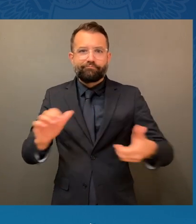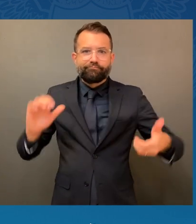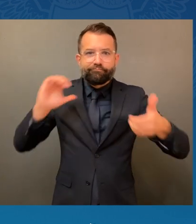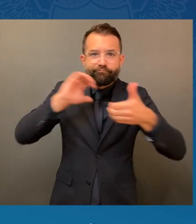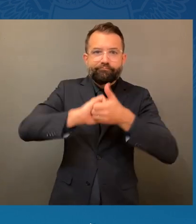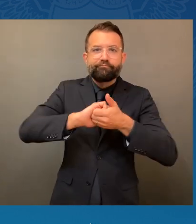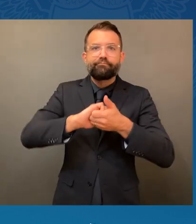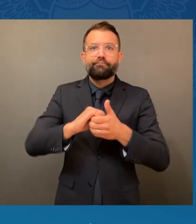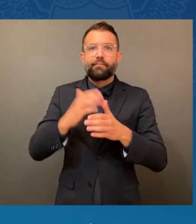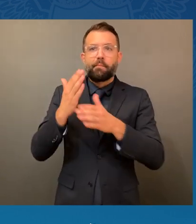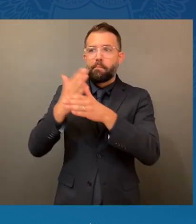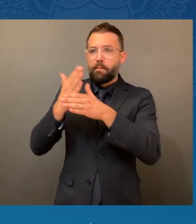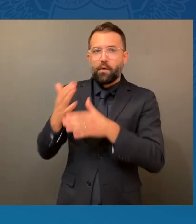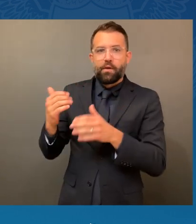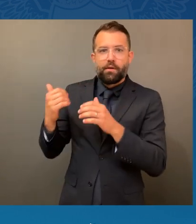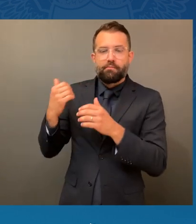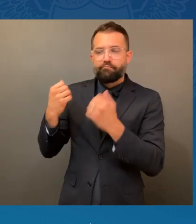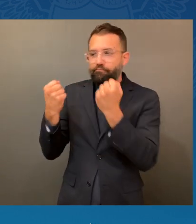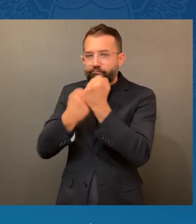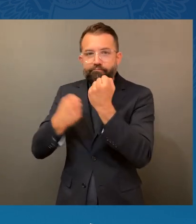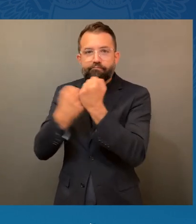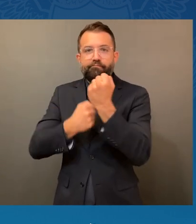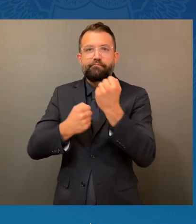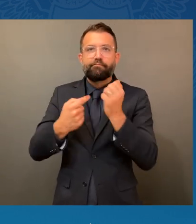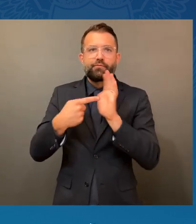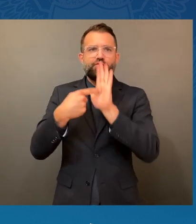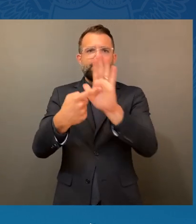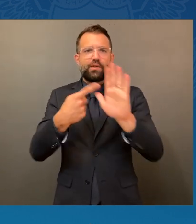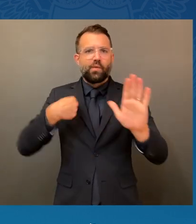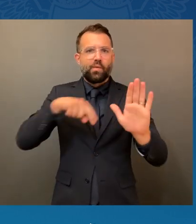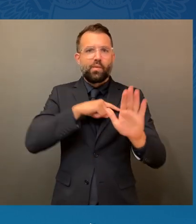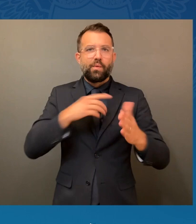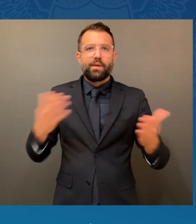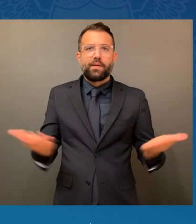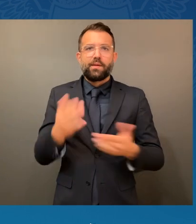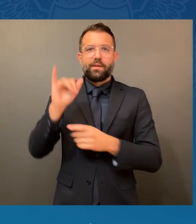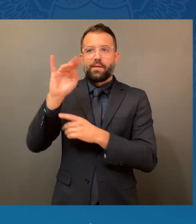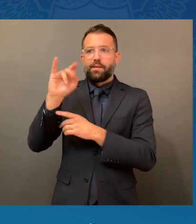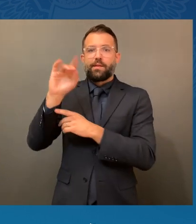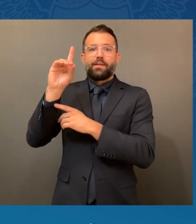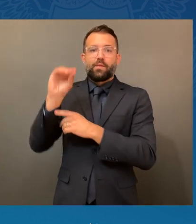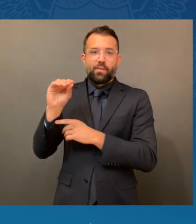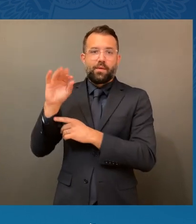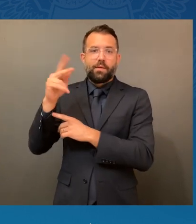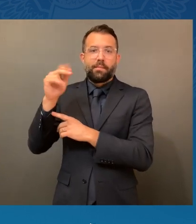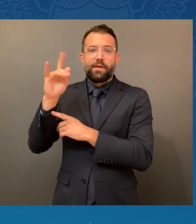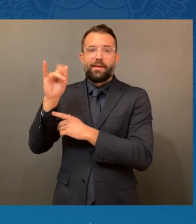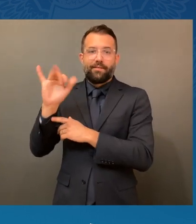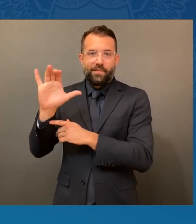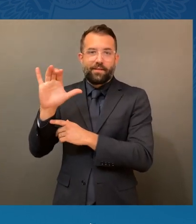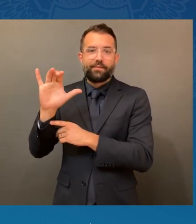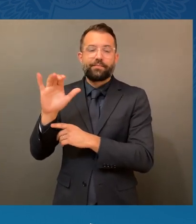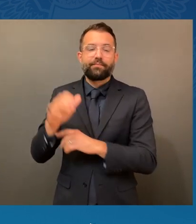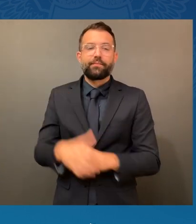and providing the presence throughout the Indo-Pacific that give pause to those malign actors wishing to replace the rules